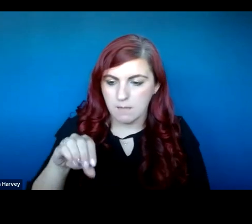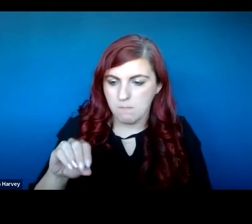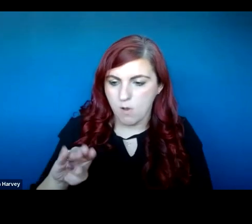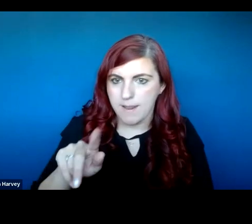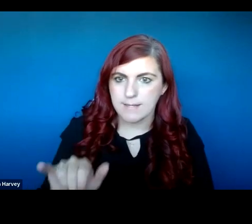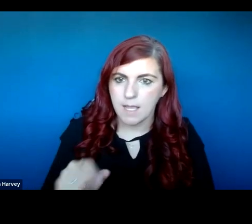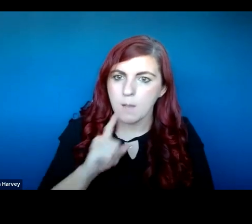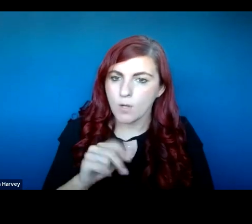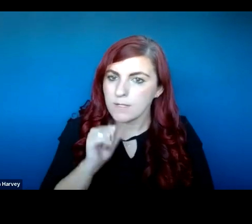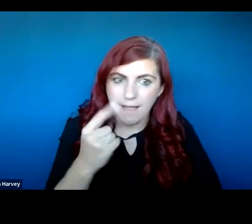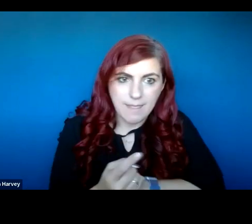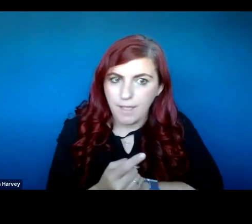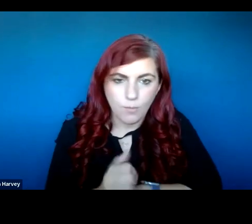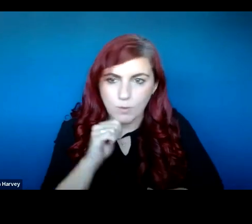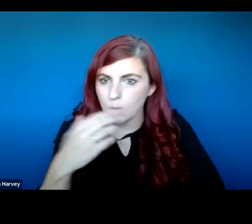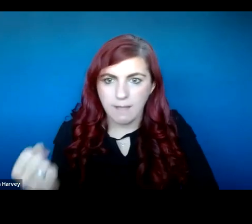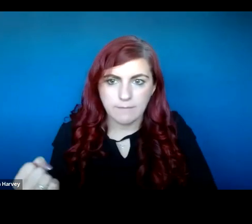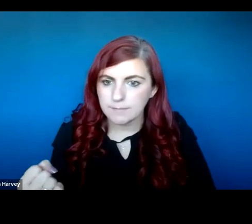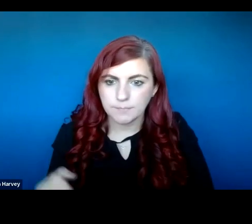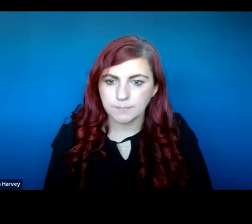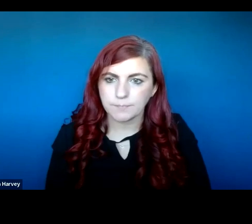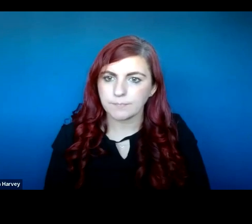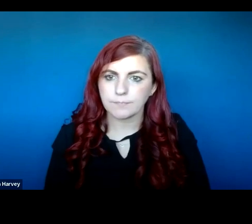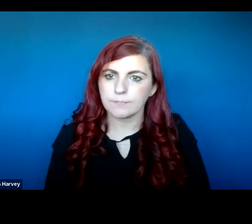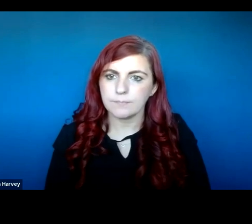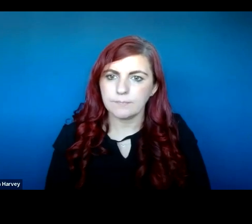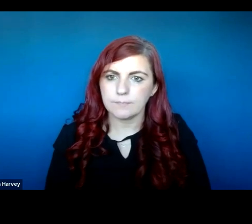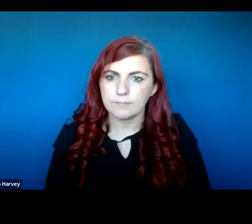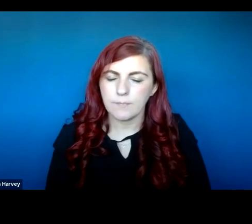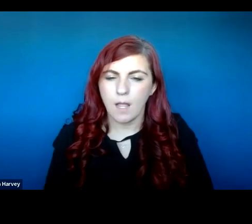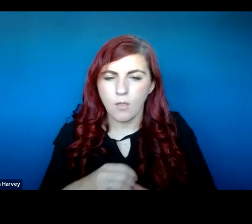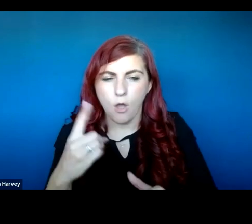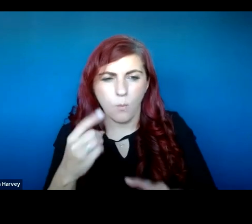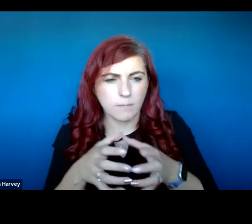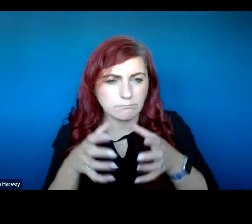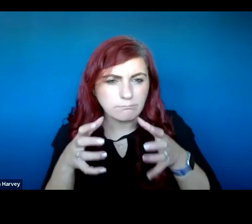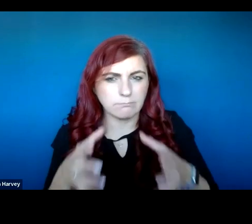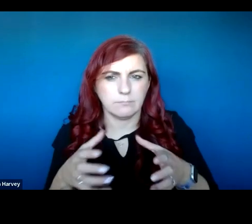But it's not there. It isn't. And the other big thing is the stigma.